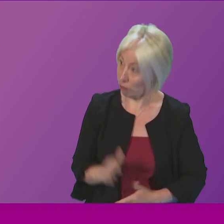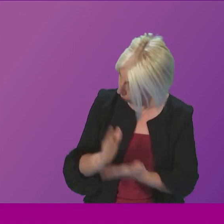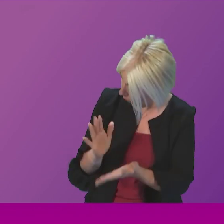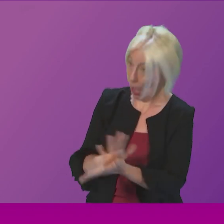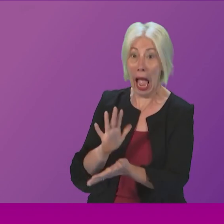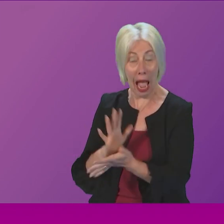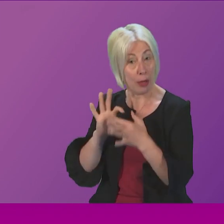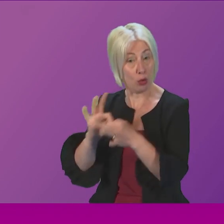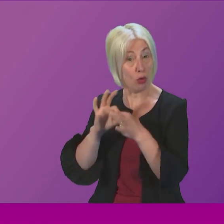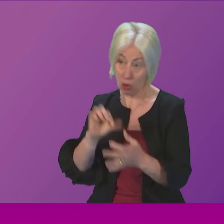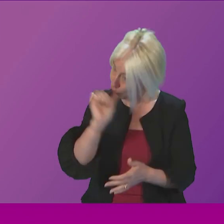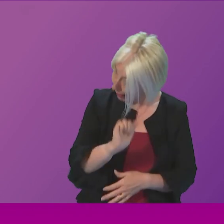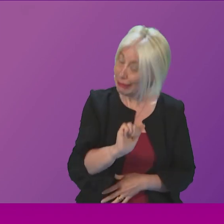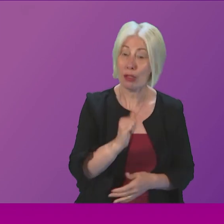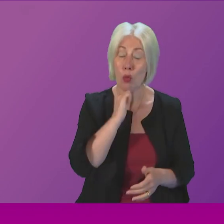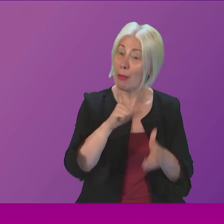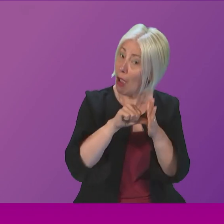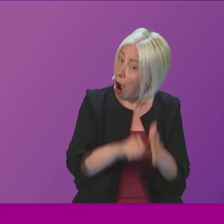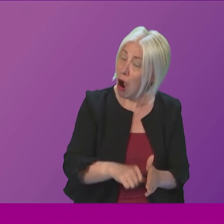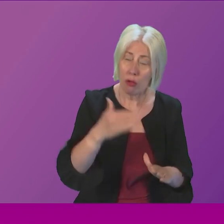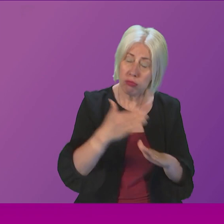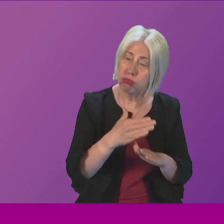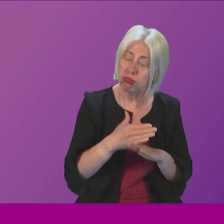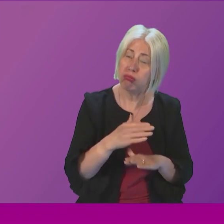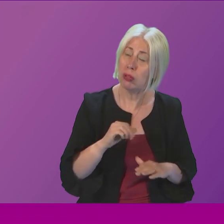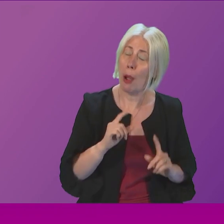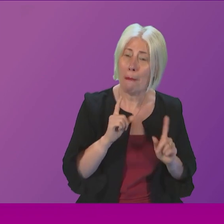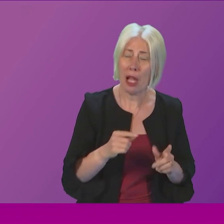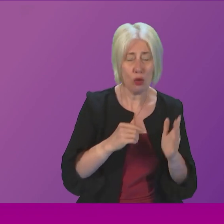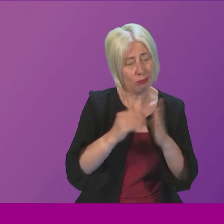Willie Rennie is right: it will be hard. The action that we have to take in tackling the climate emergency is not easy.